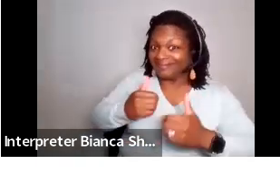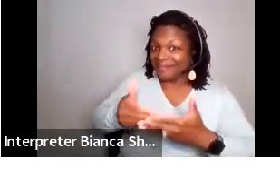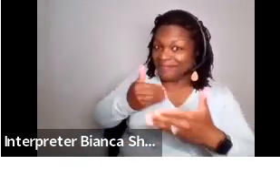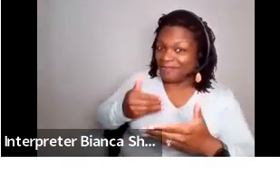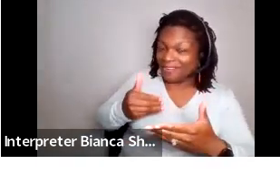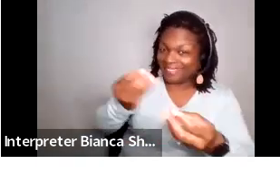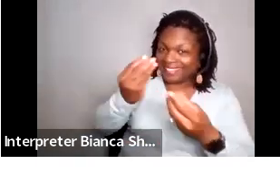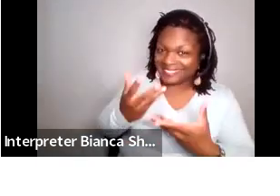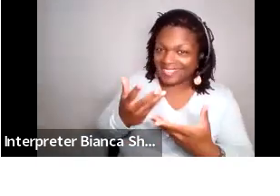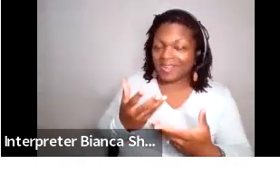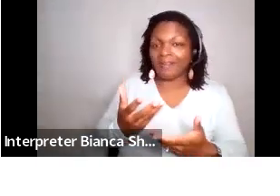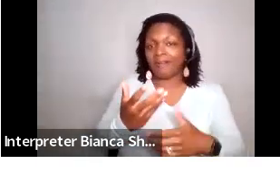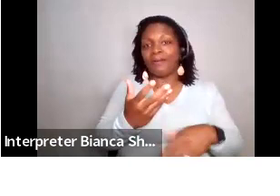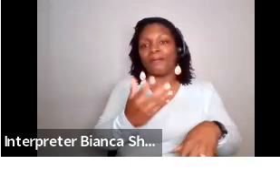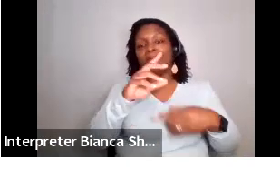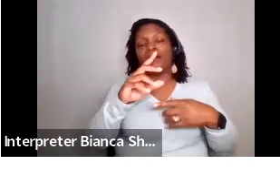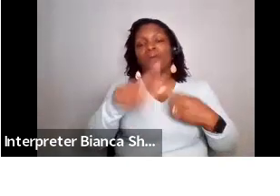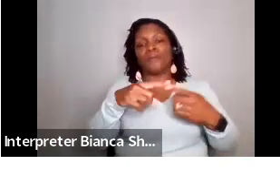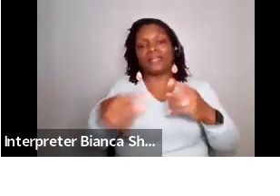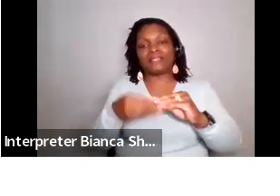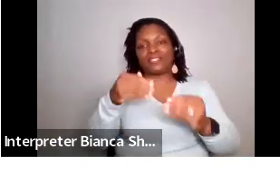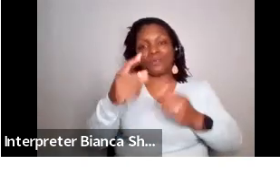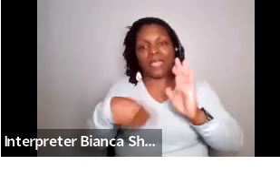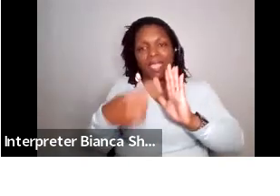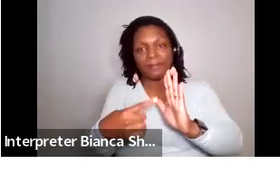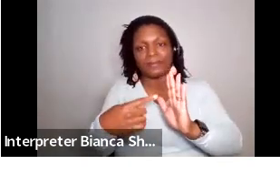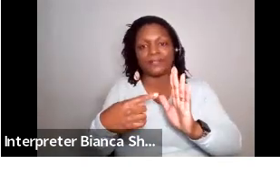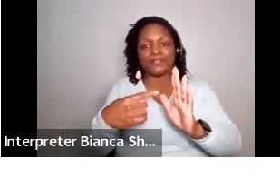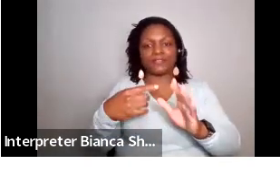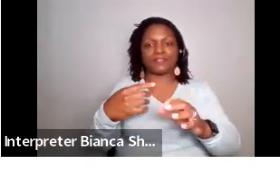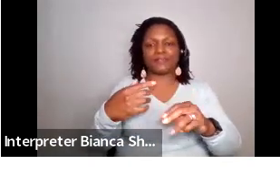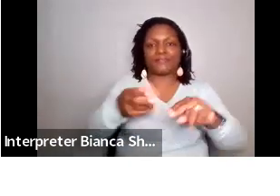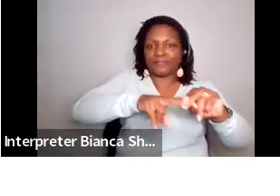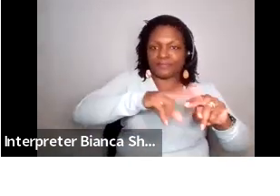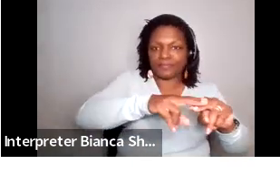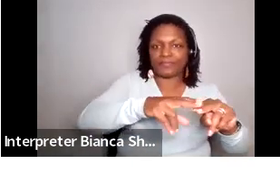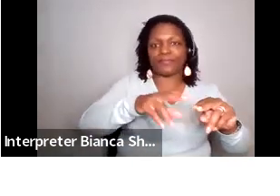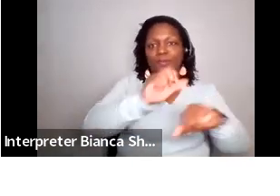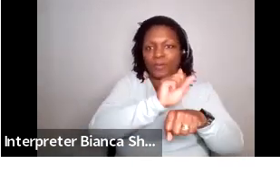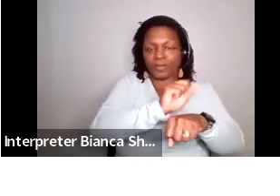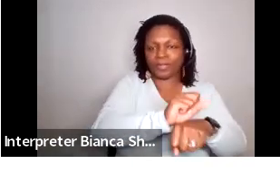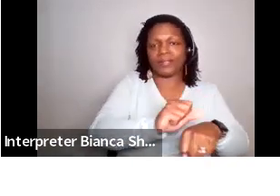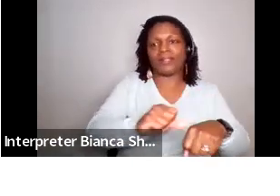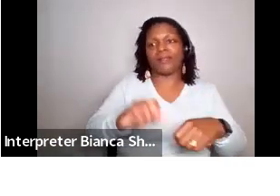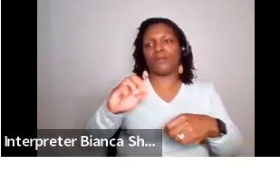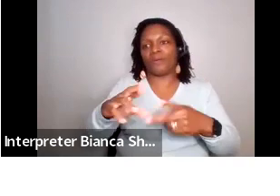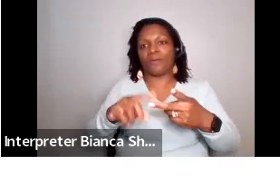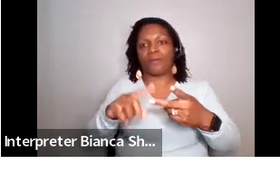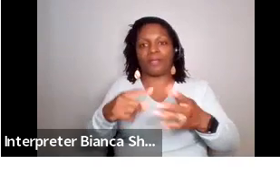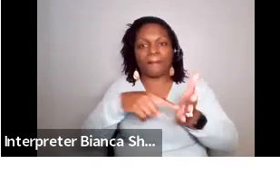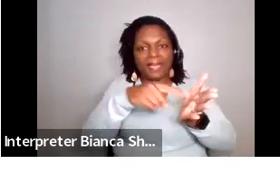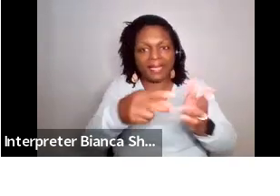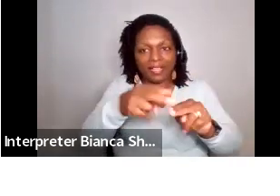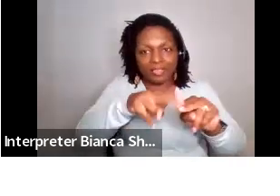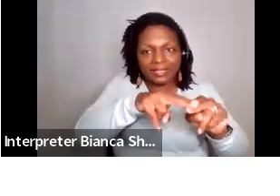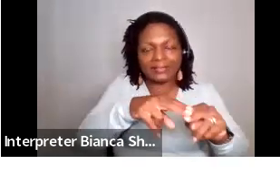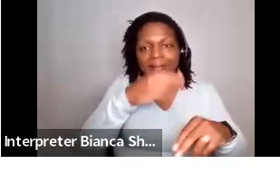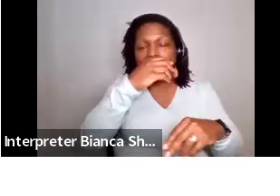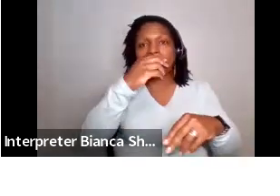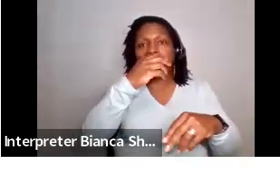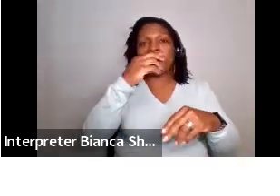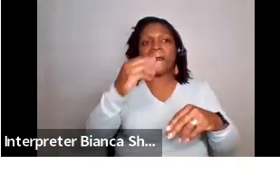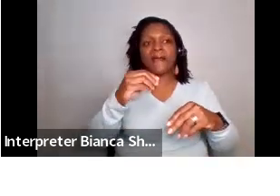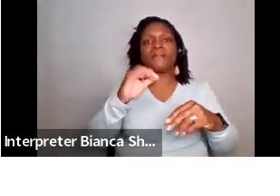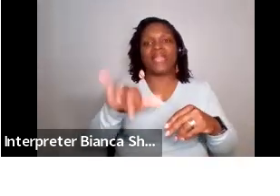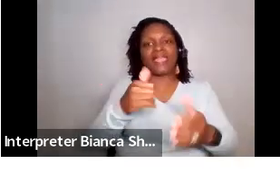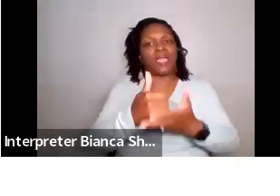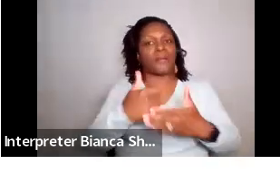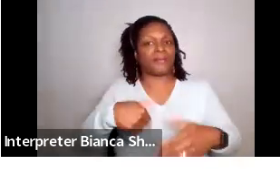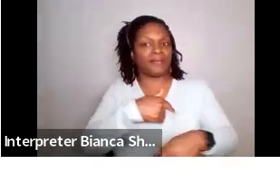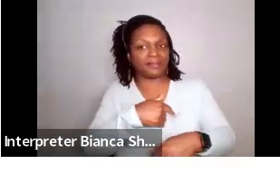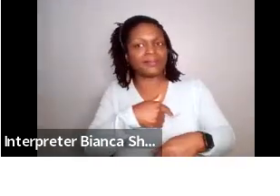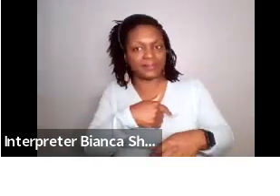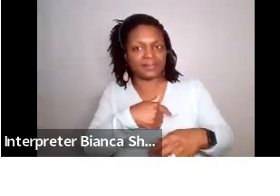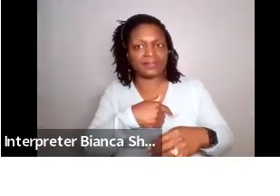When additional hours from when we had initially discussed with them, increases, it changes the narrative of the benefits planning services that we provided them previously.